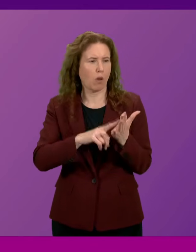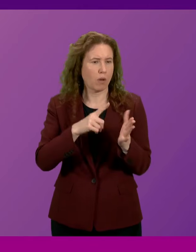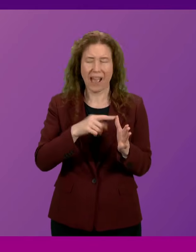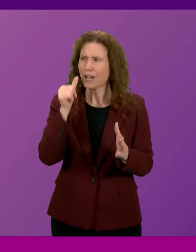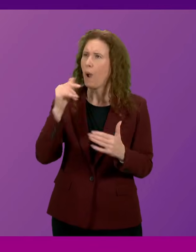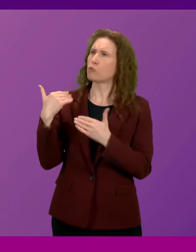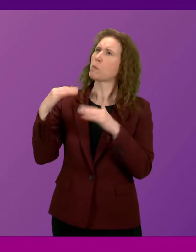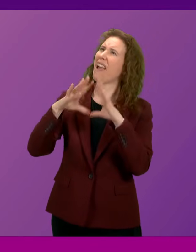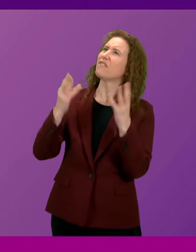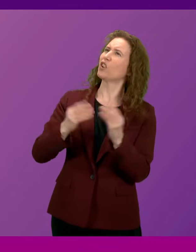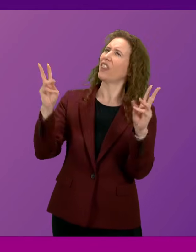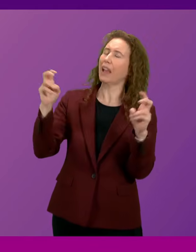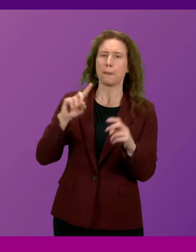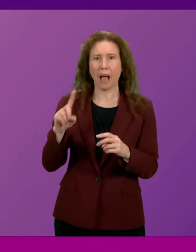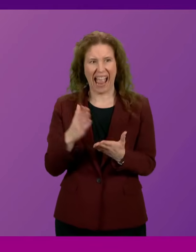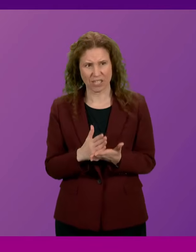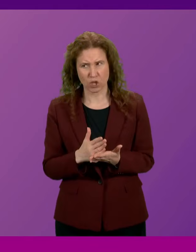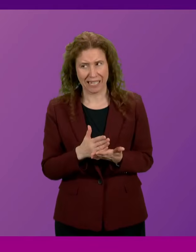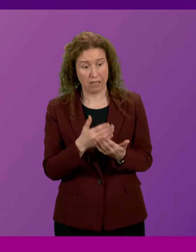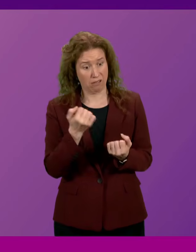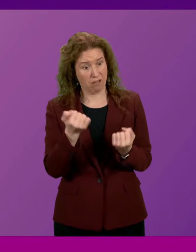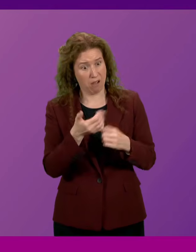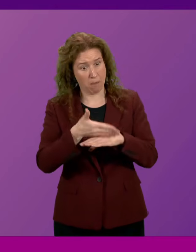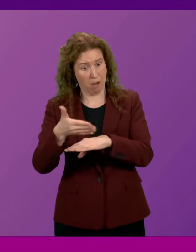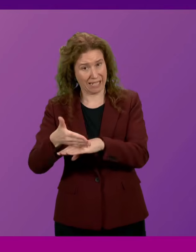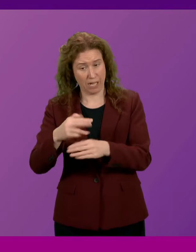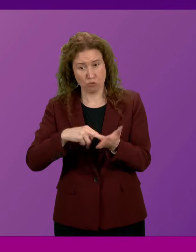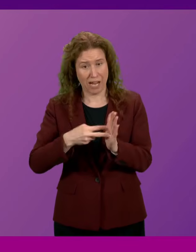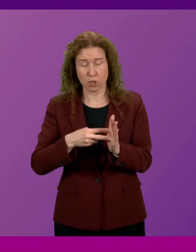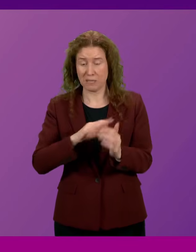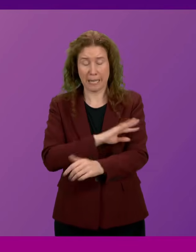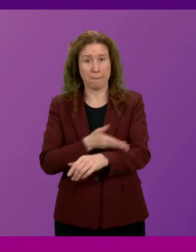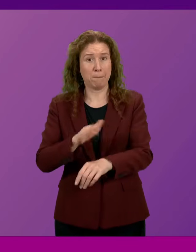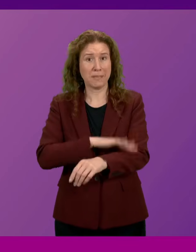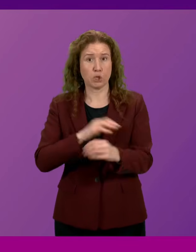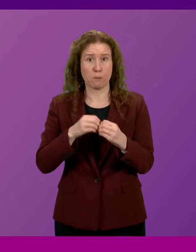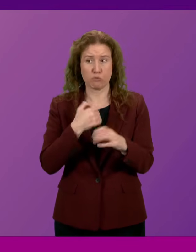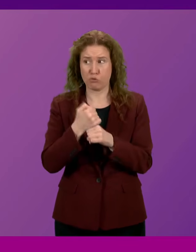but the parking arrangements in Bishopbriggs are just a little bit beyond me, perhaps.